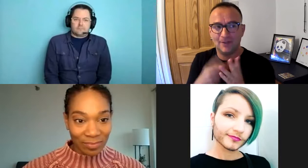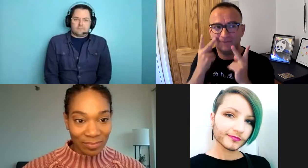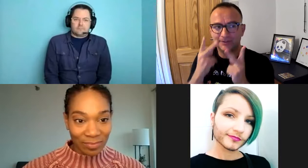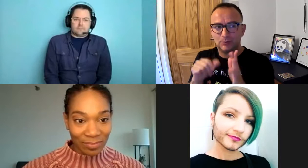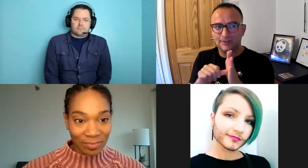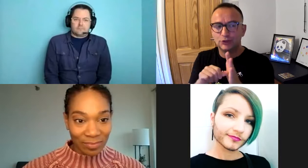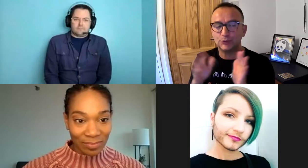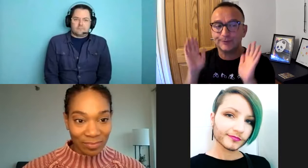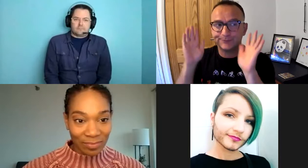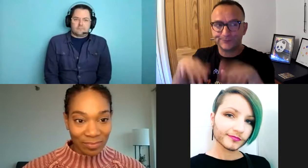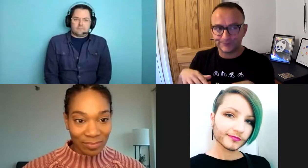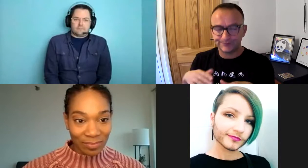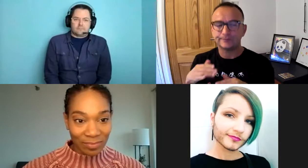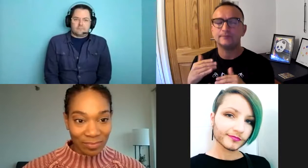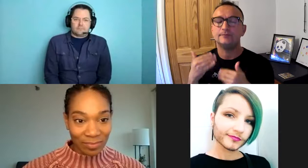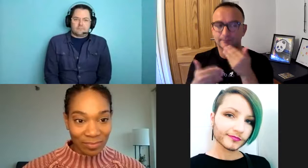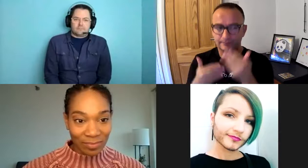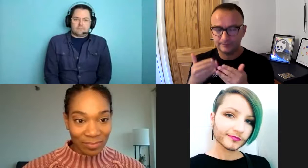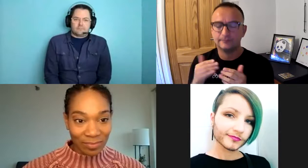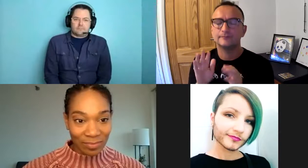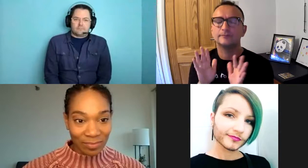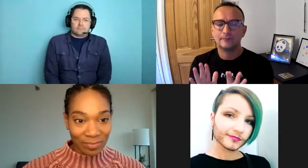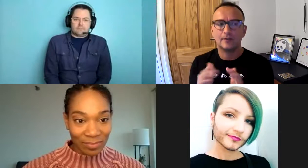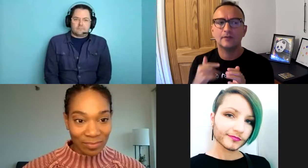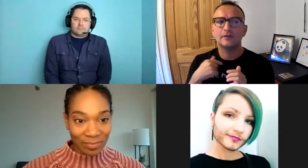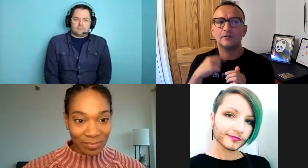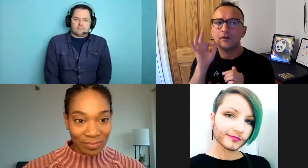you for telling us all about your book, I want to know